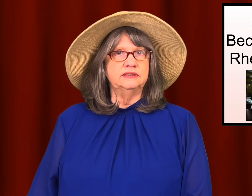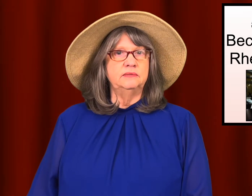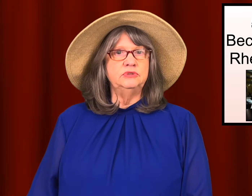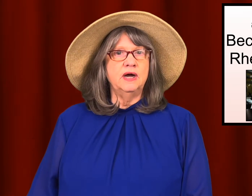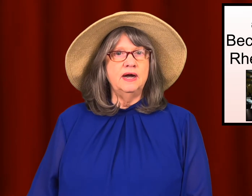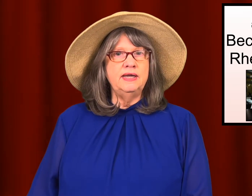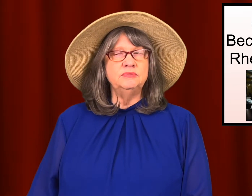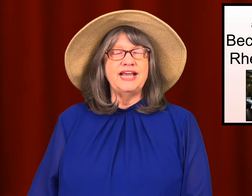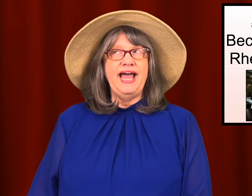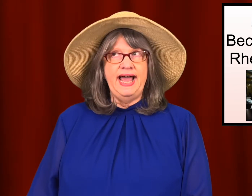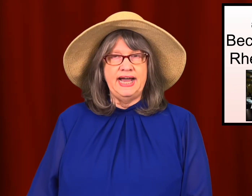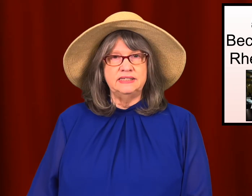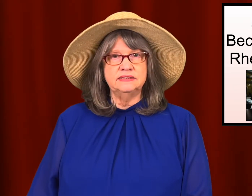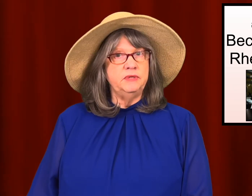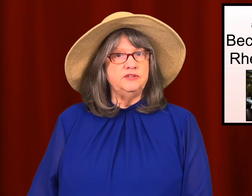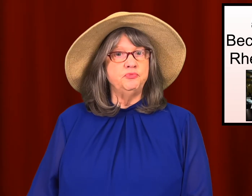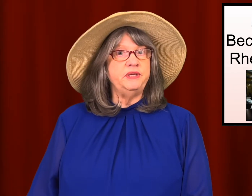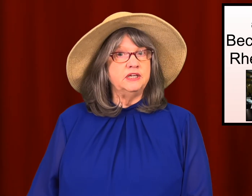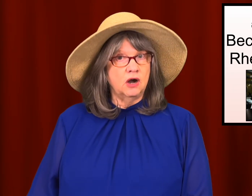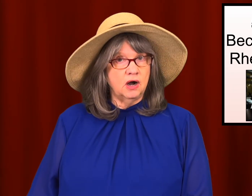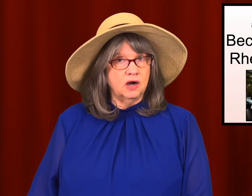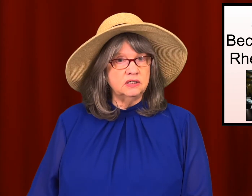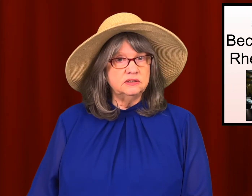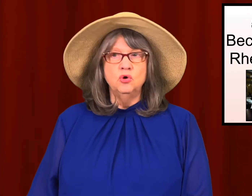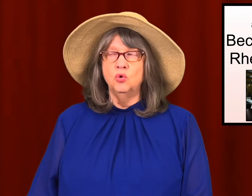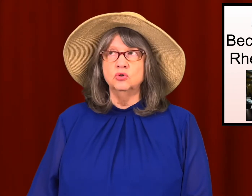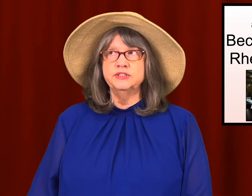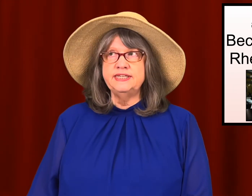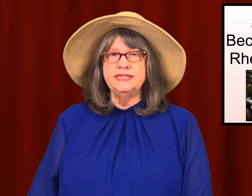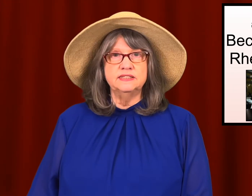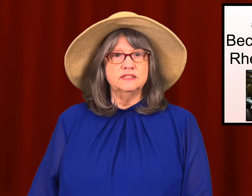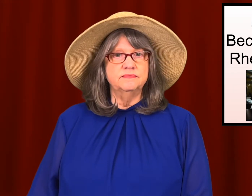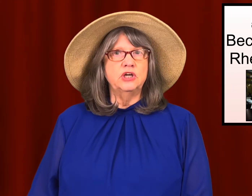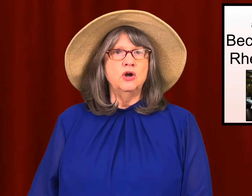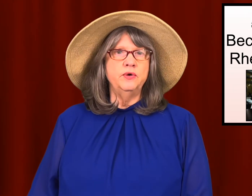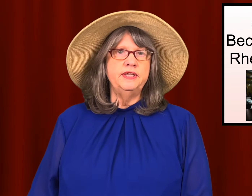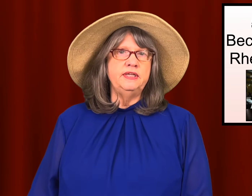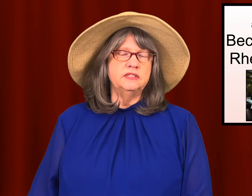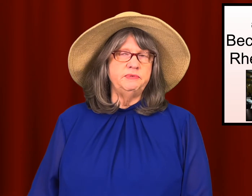sometimes AS means because or since. So it needs to be